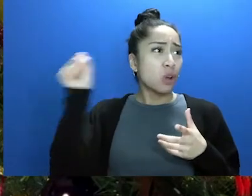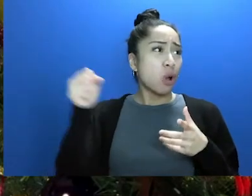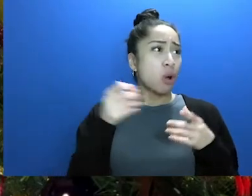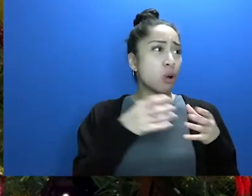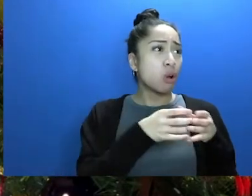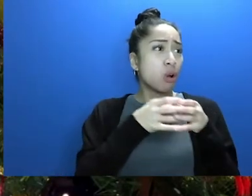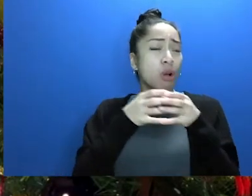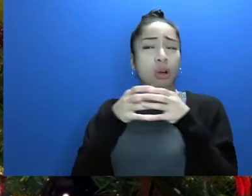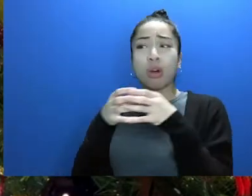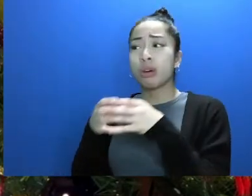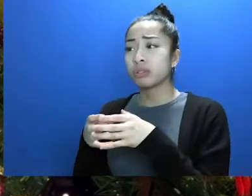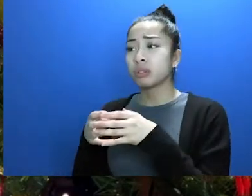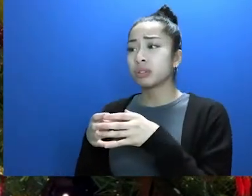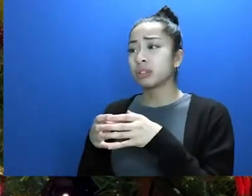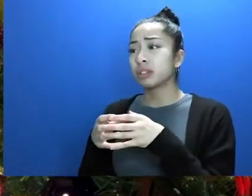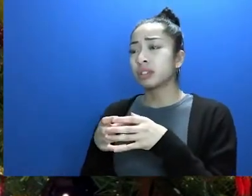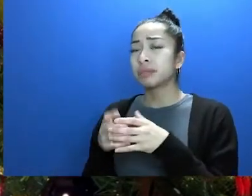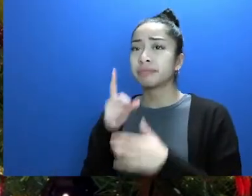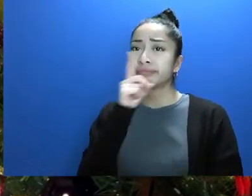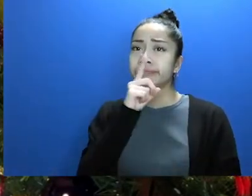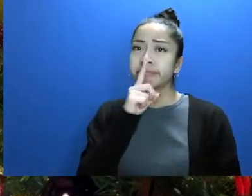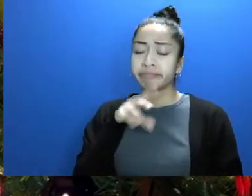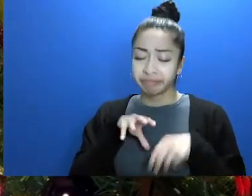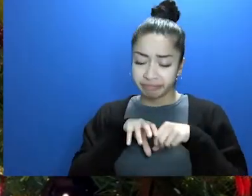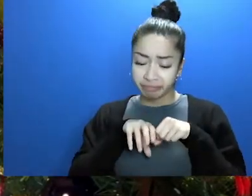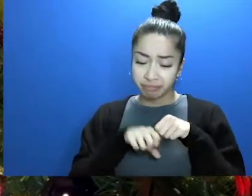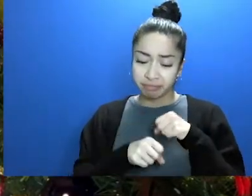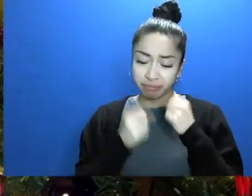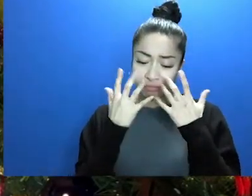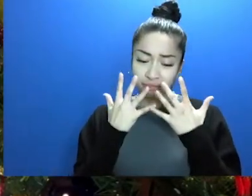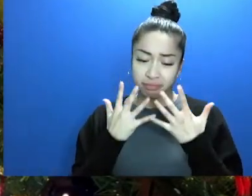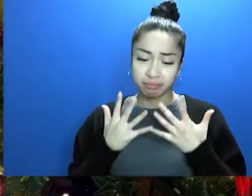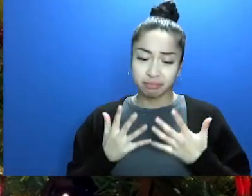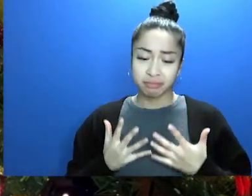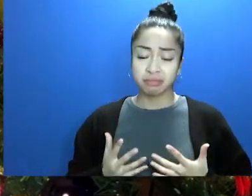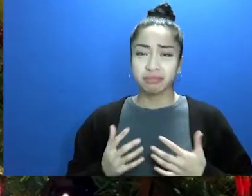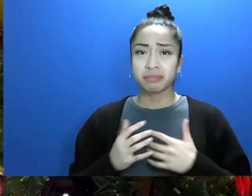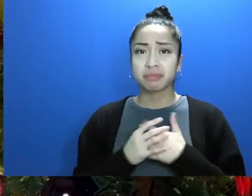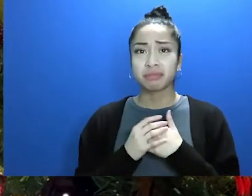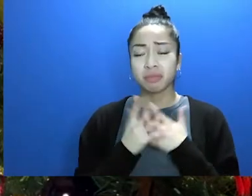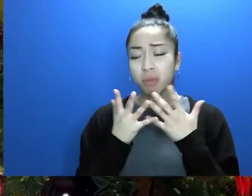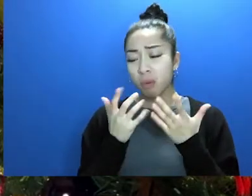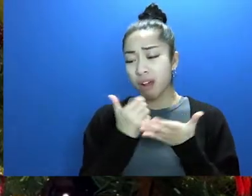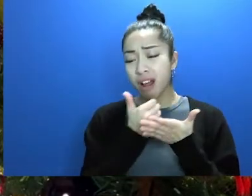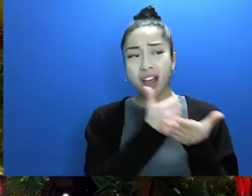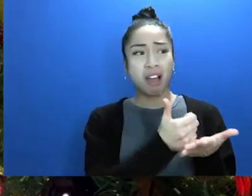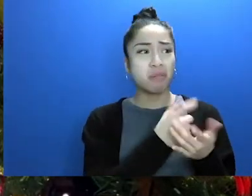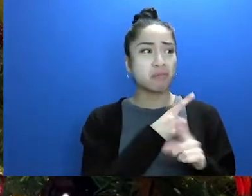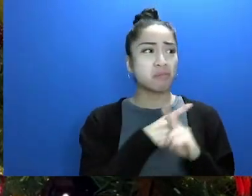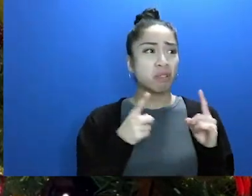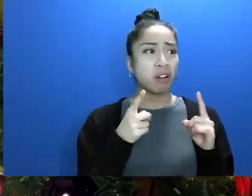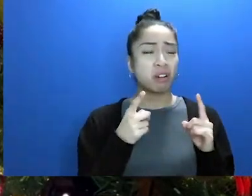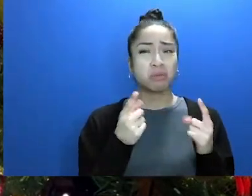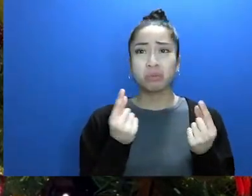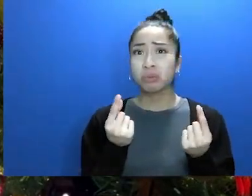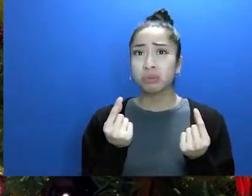held monsieur's paws as she was feeling quite blue she'd wanted to help them but what could she do